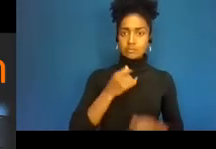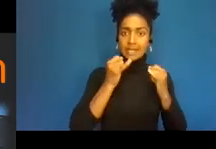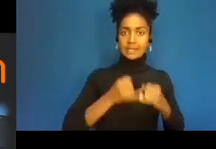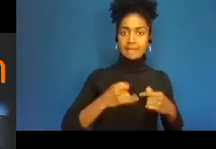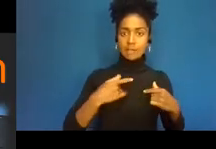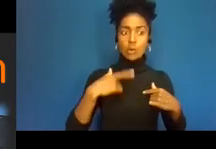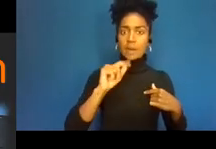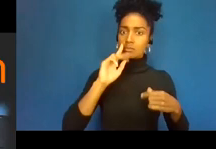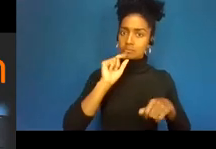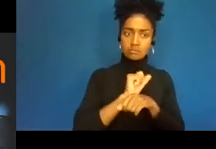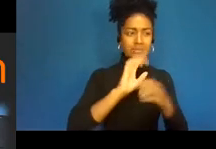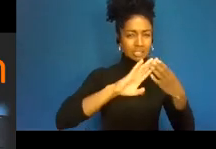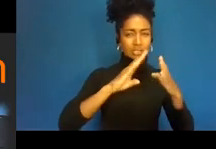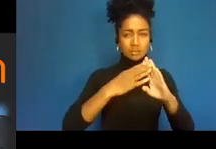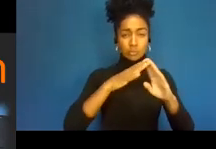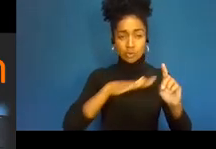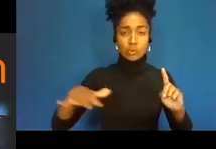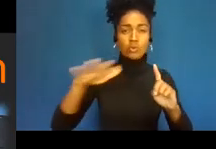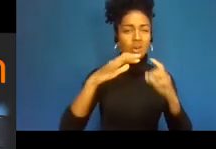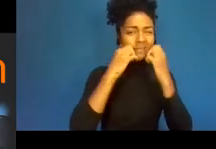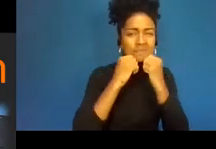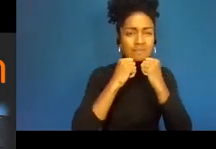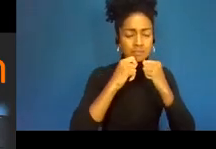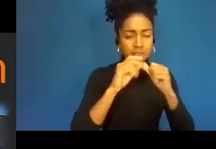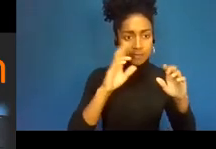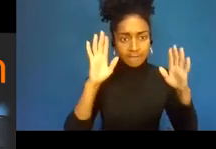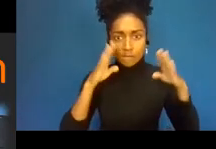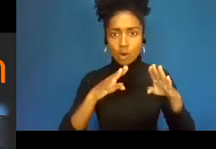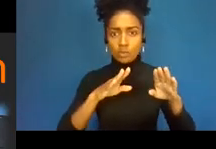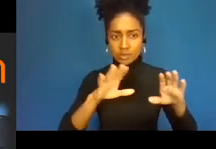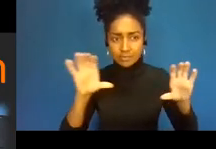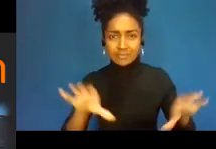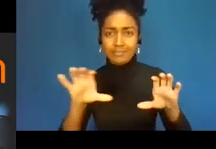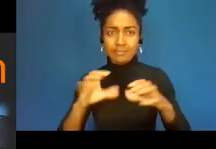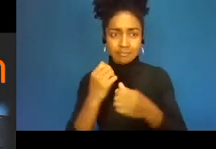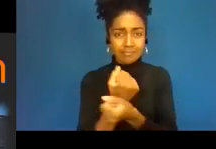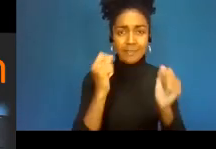And in womanist culture, this really means that we're drawing upon tools